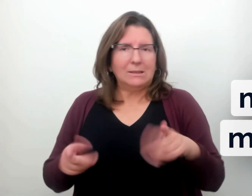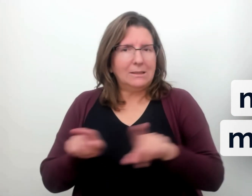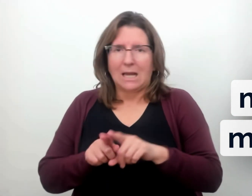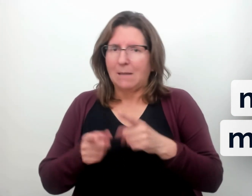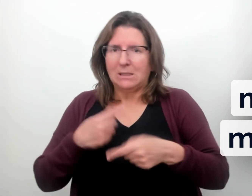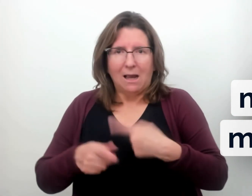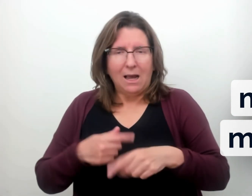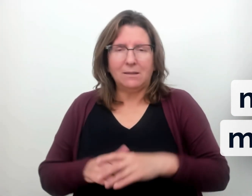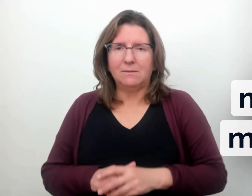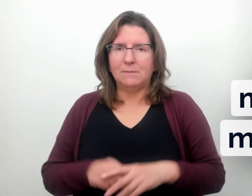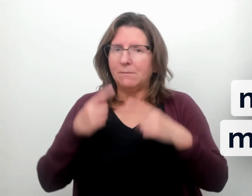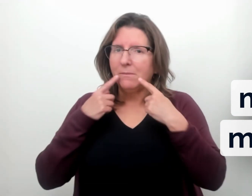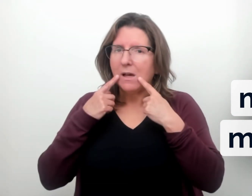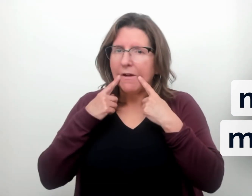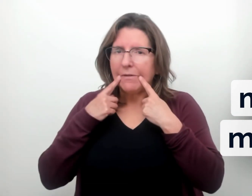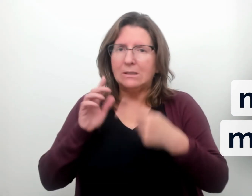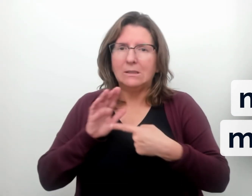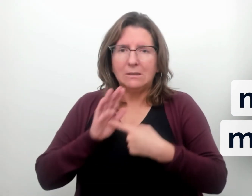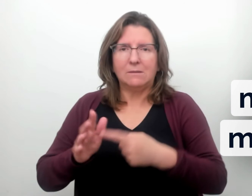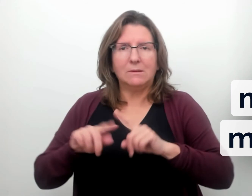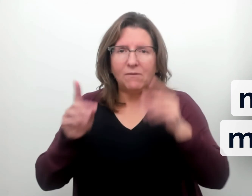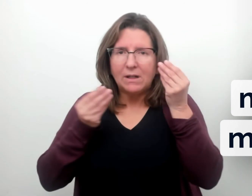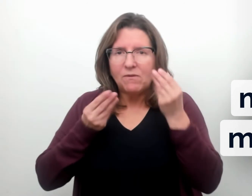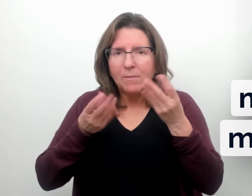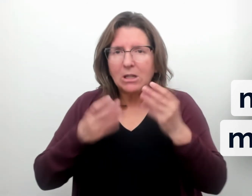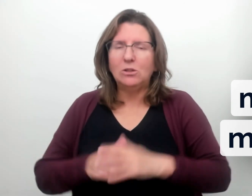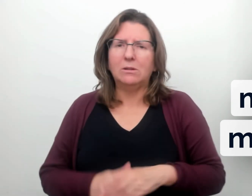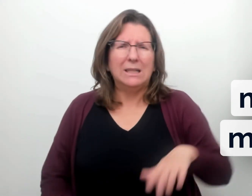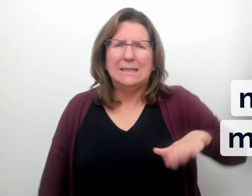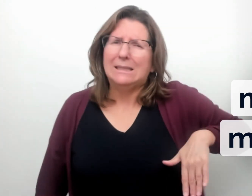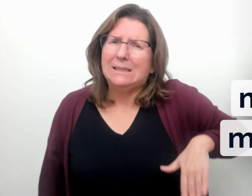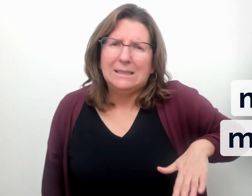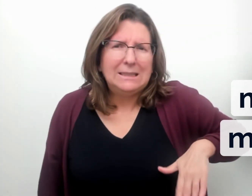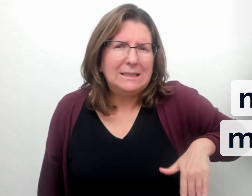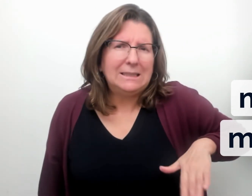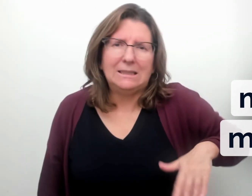The same sign is used, but the mouth, the facial grammar gives you more information.